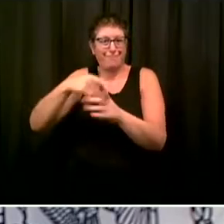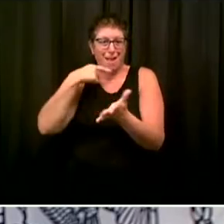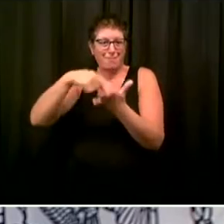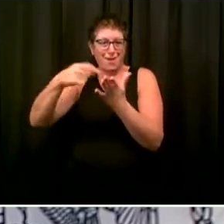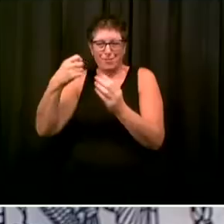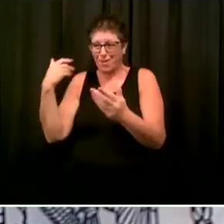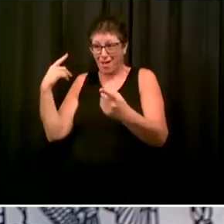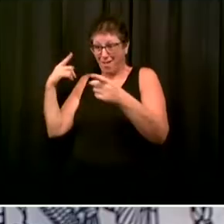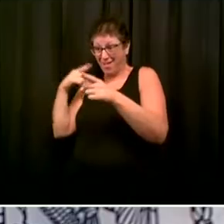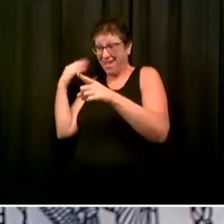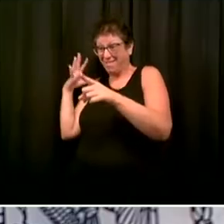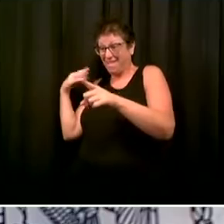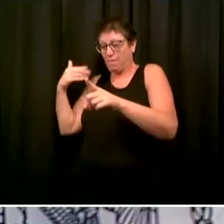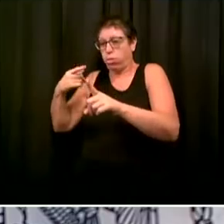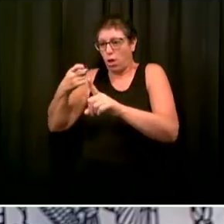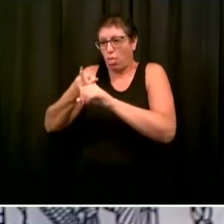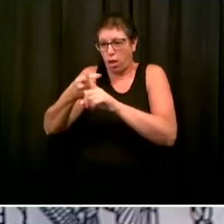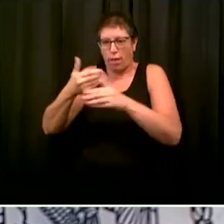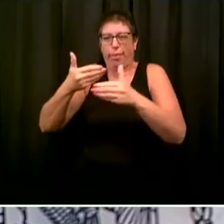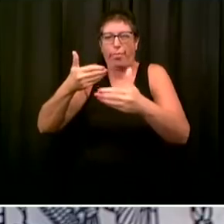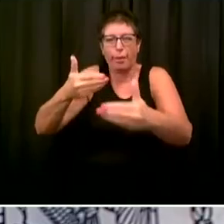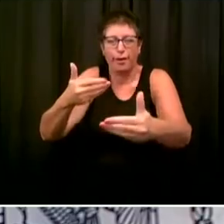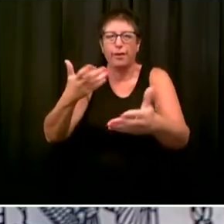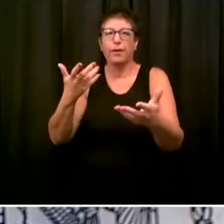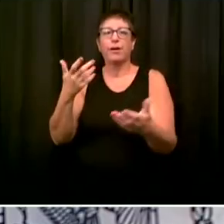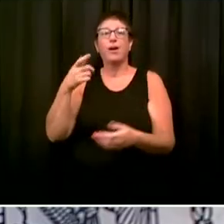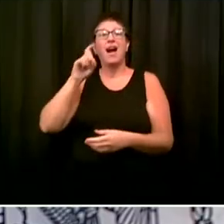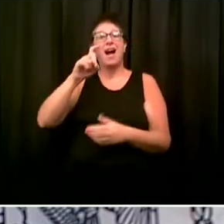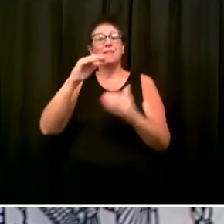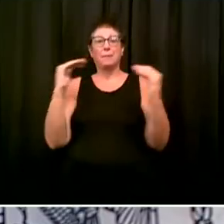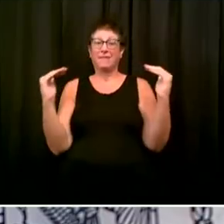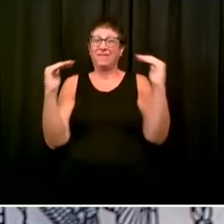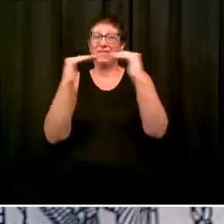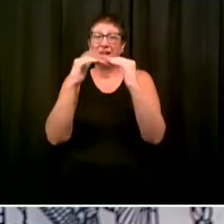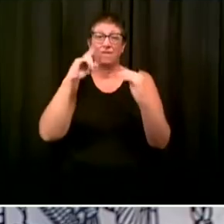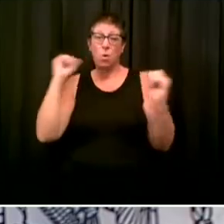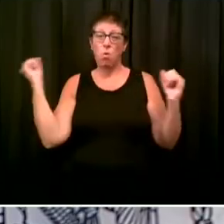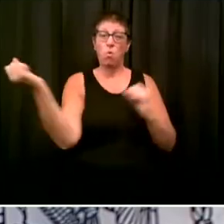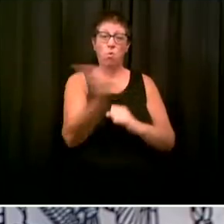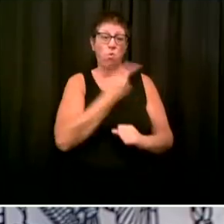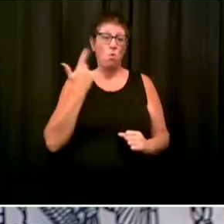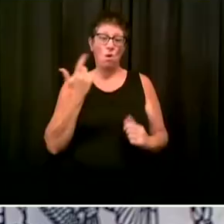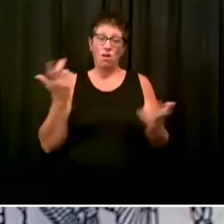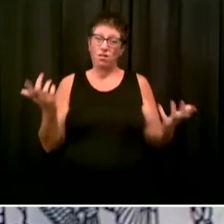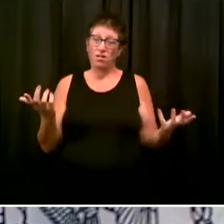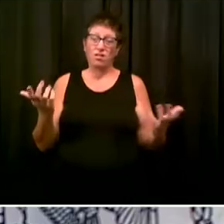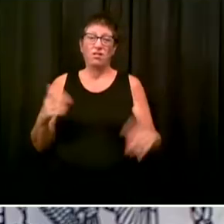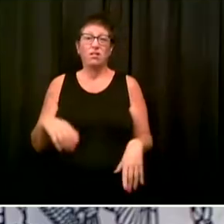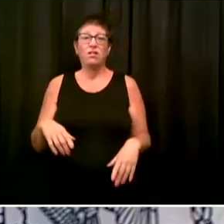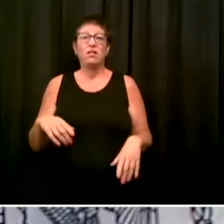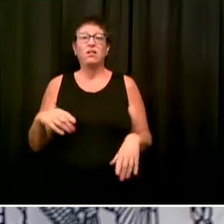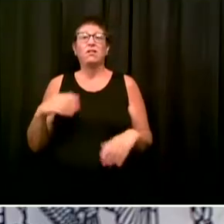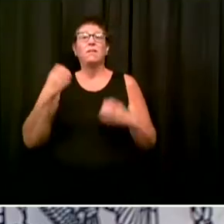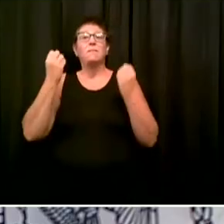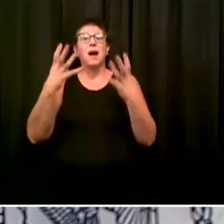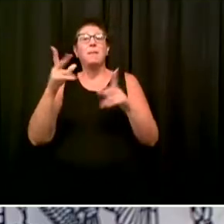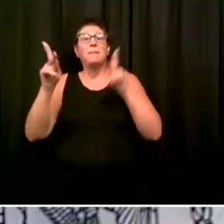PROPERTY WOULD BE IN A TAX LIEN THE SALE, I THINK WE